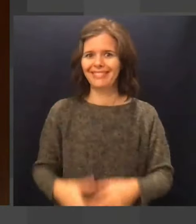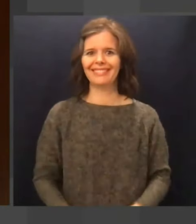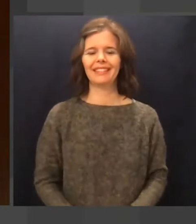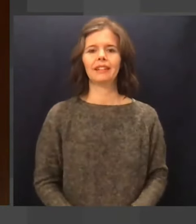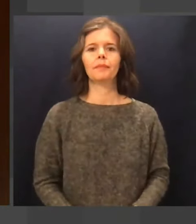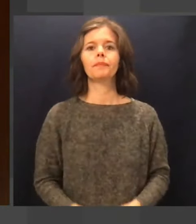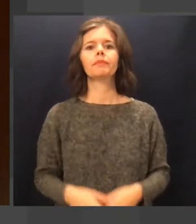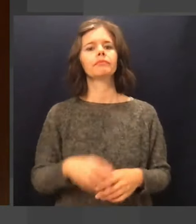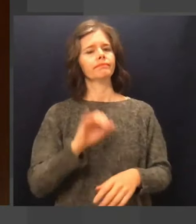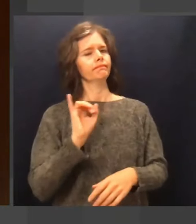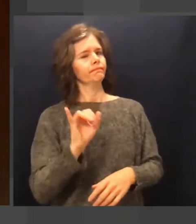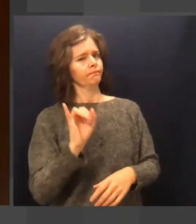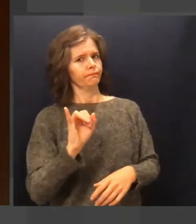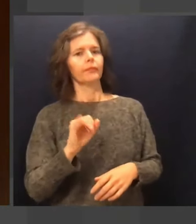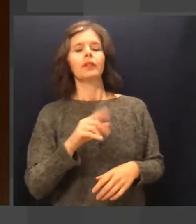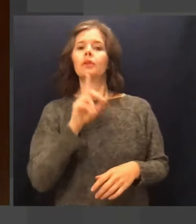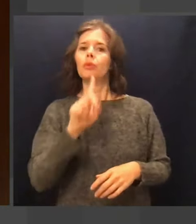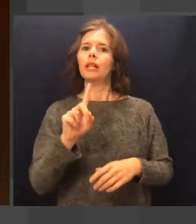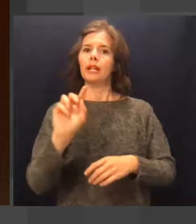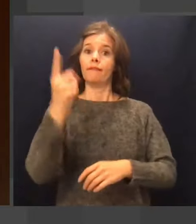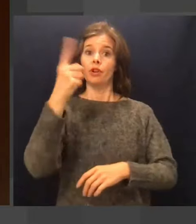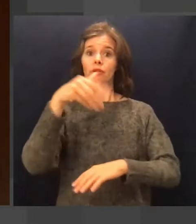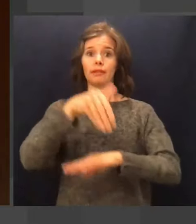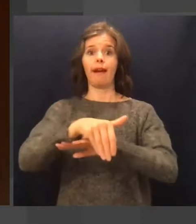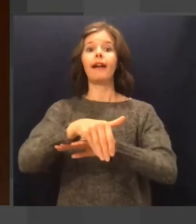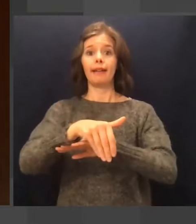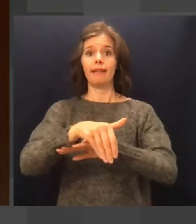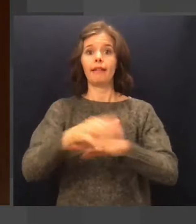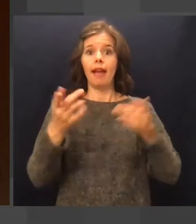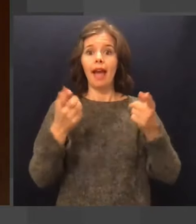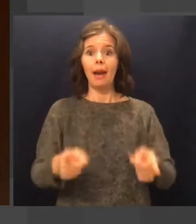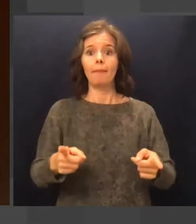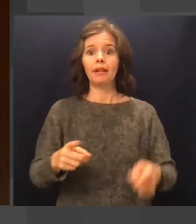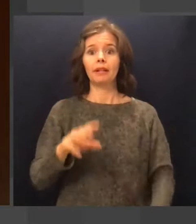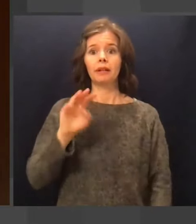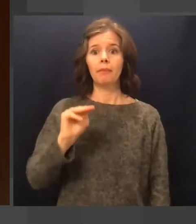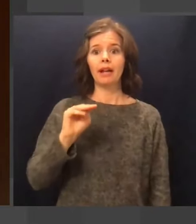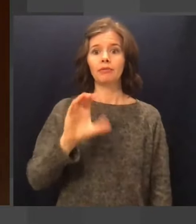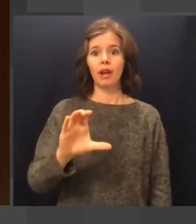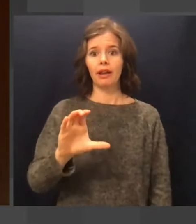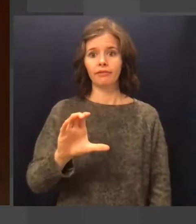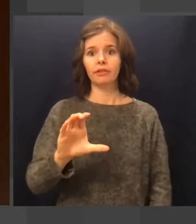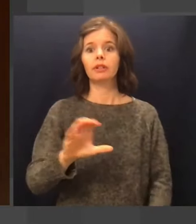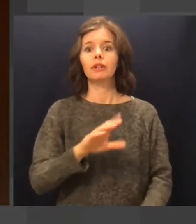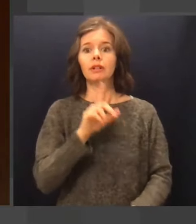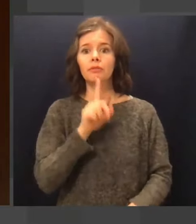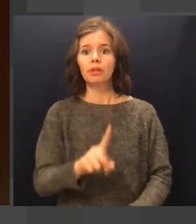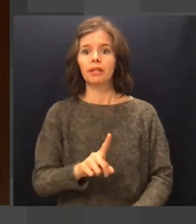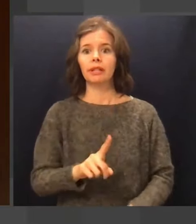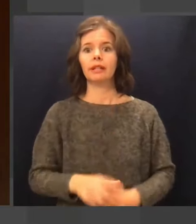FEELING OF THE FIRST NIGHT OF MINECRAFT AND WE CAN OFTEN